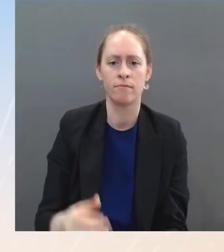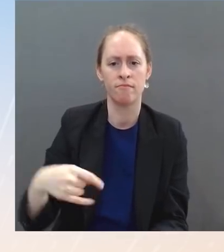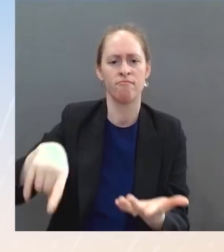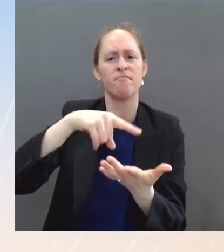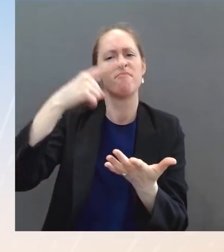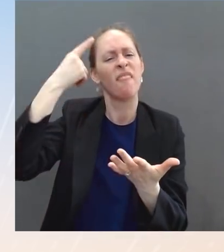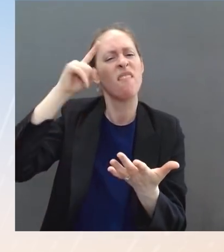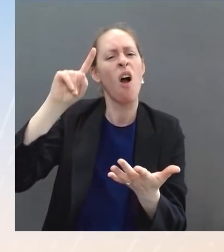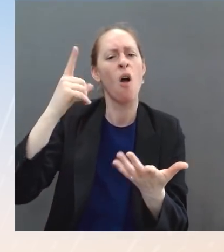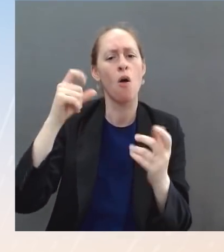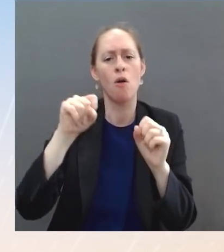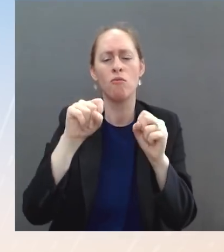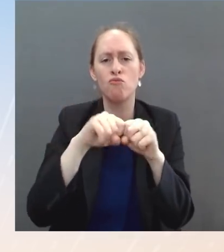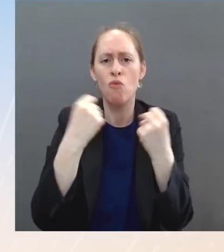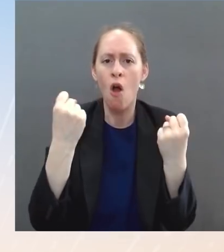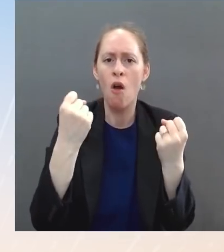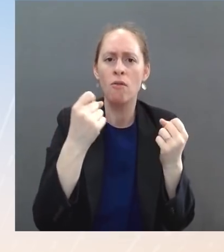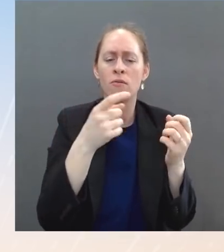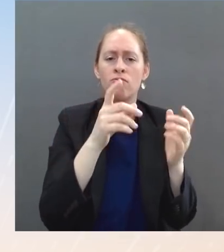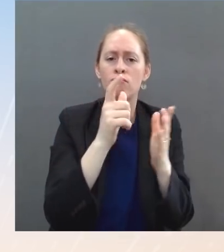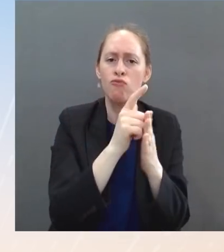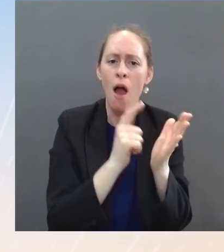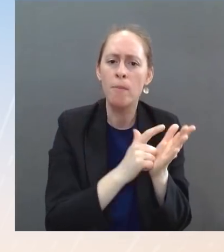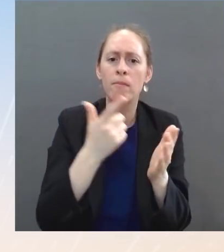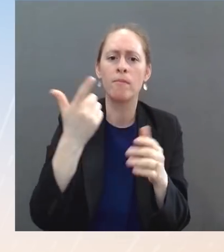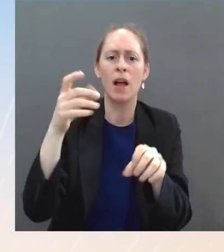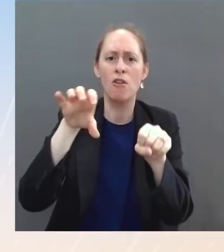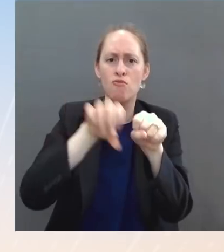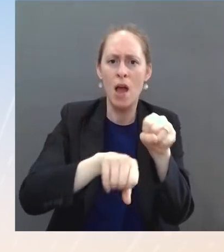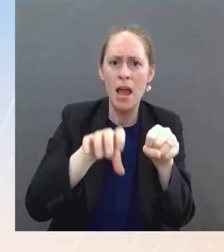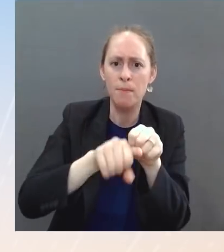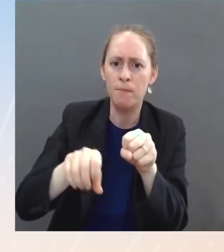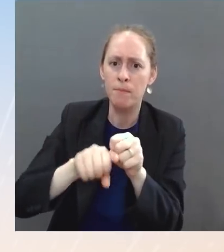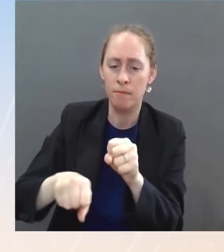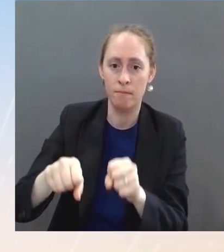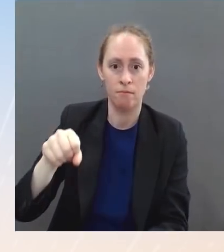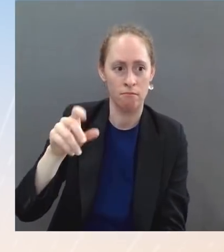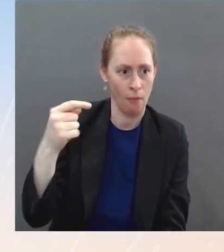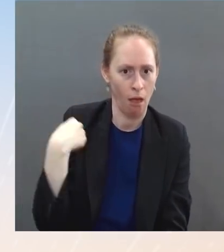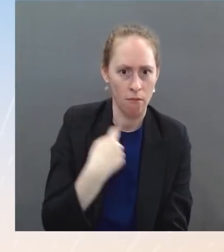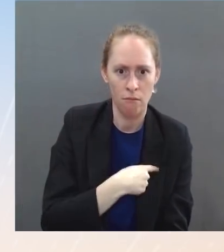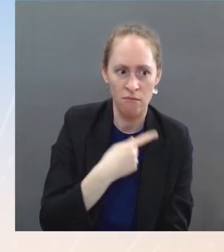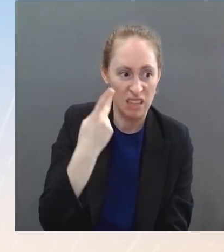that we have not yet seen? Is there more data that -- Ms. Psaki: On the ground, you mean? The Press: Yes. Ms. Psaki: So, I'm sure you've seen, Kelly,